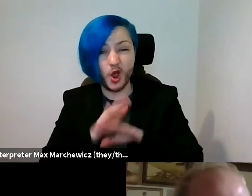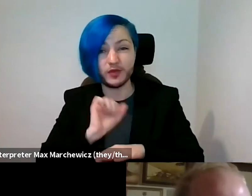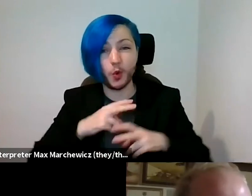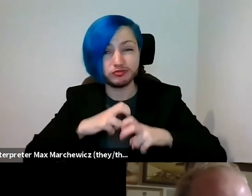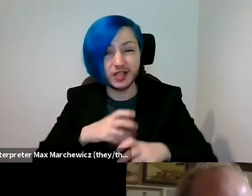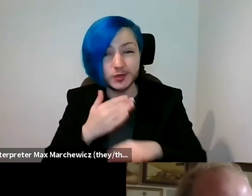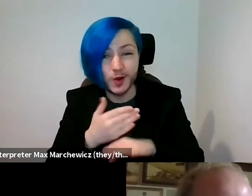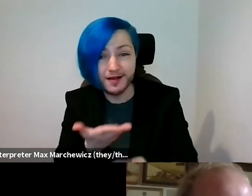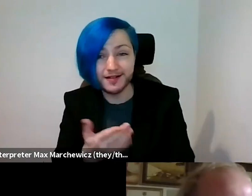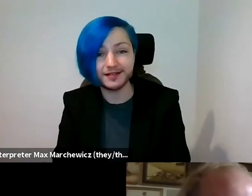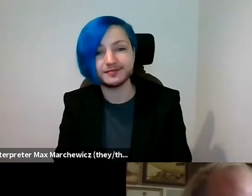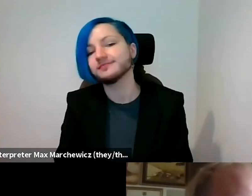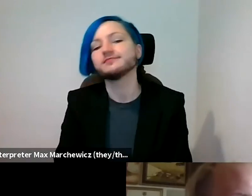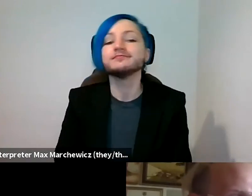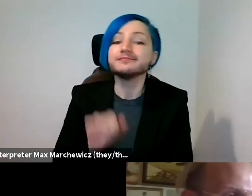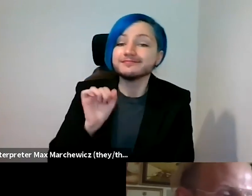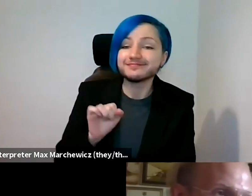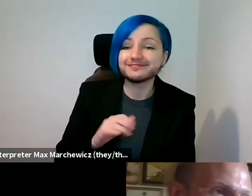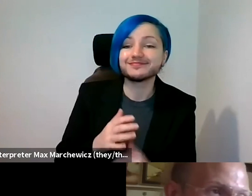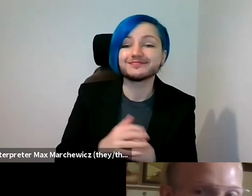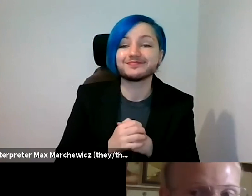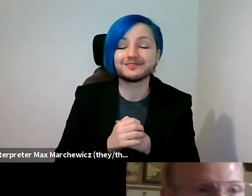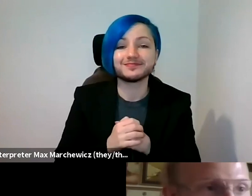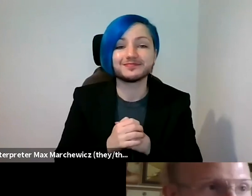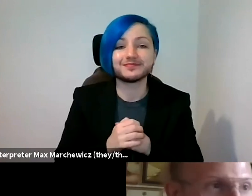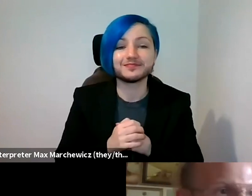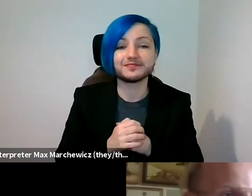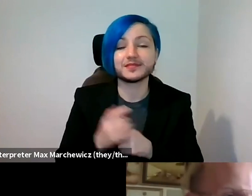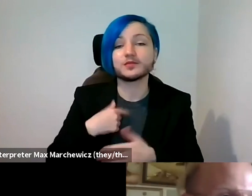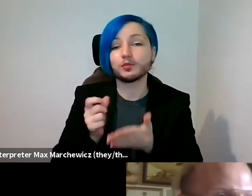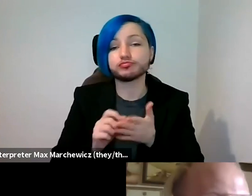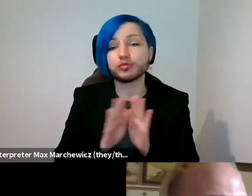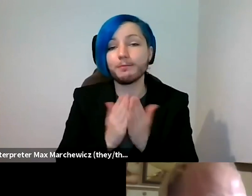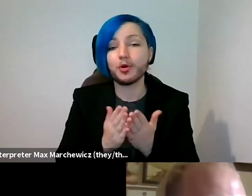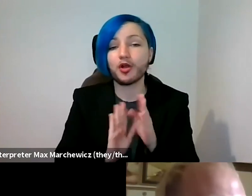Oh, that's, well, yeah, thank you so much, yes. So I'm writing a book on cashmere and,